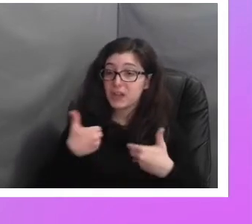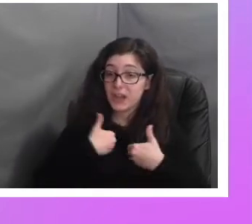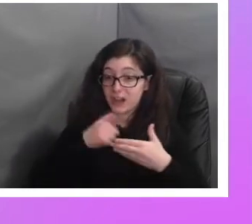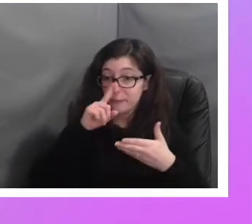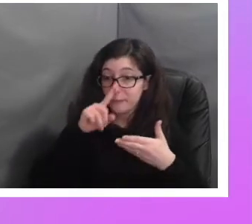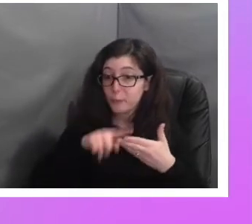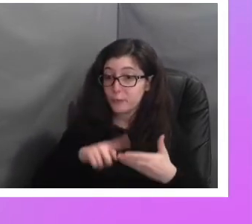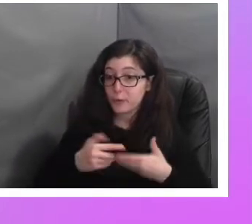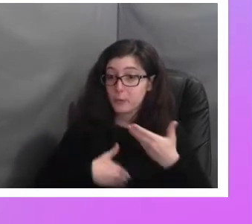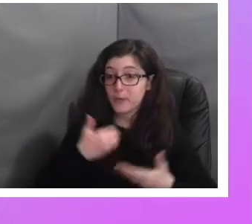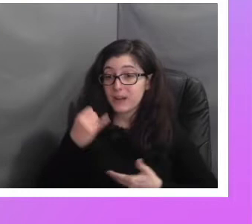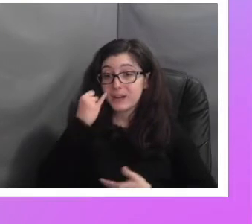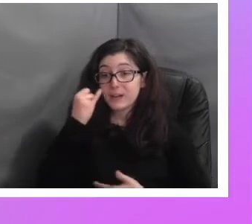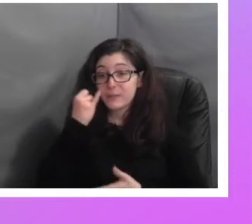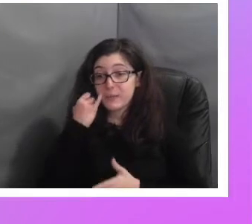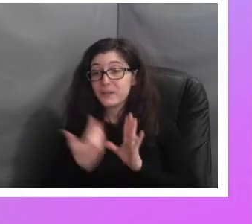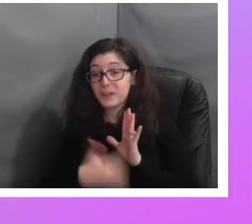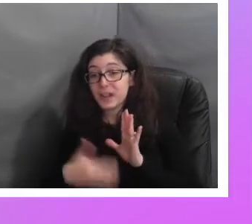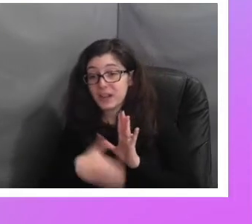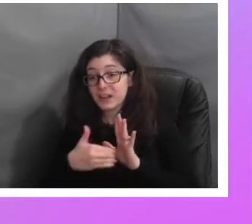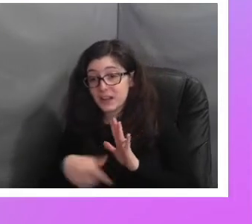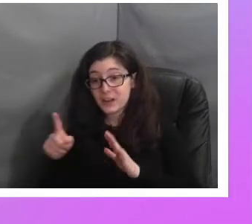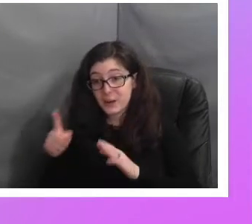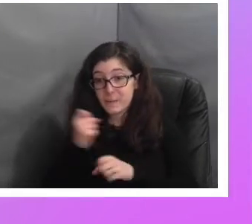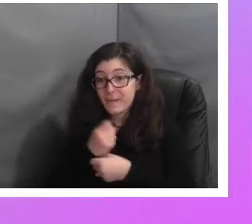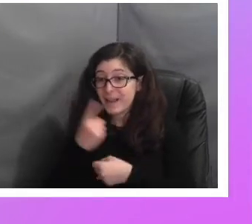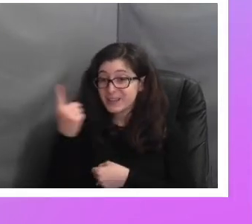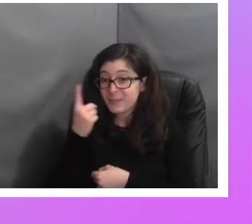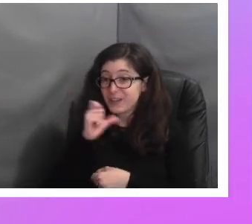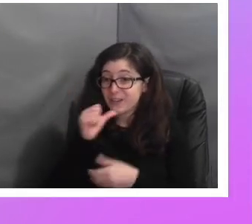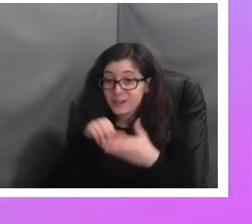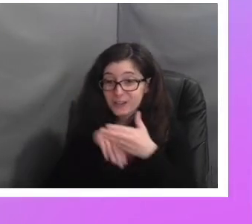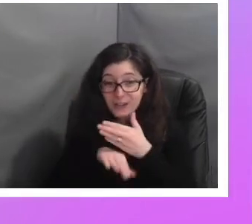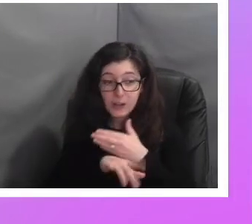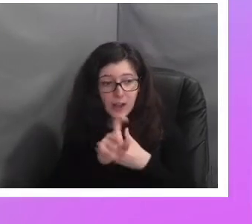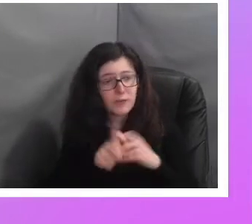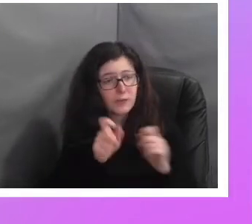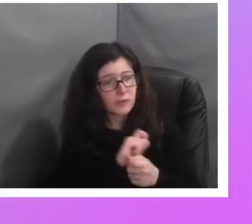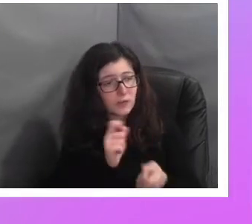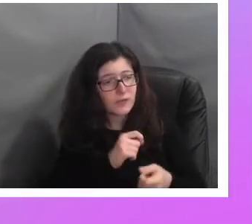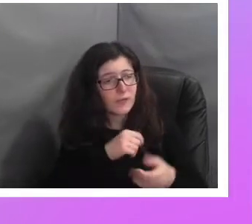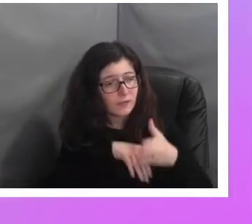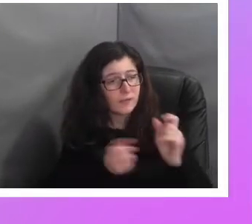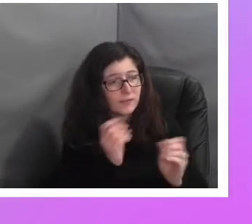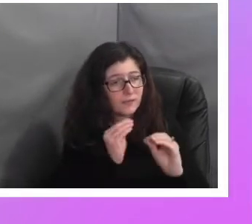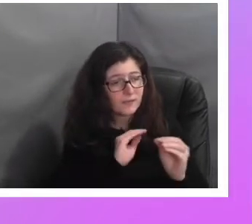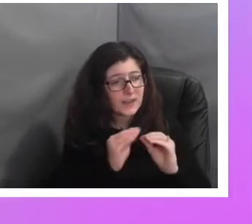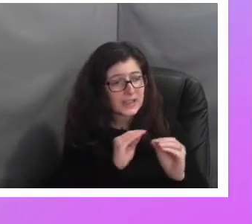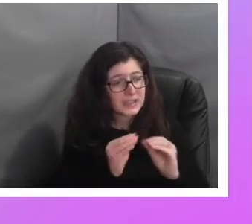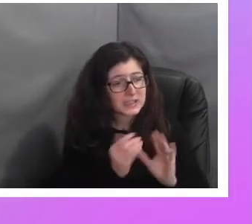to the bottleneck that aren't accessible and someone else has to keep fixing them, that developer ought to have it come up